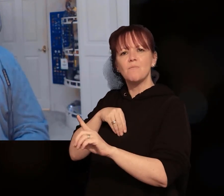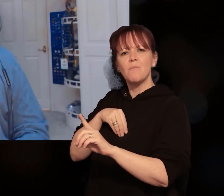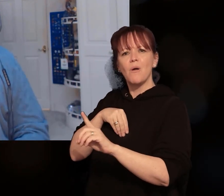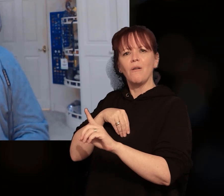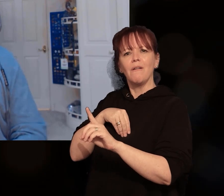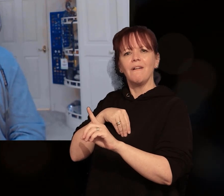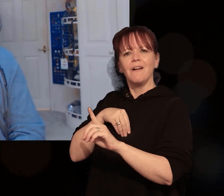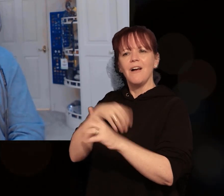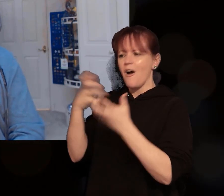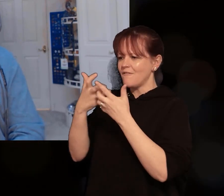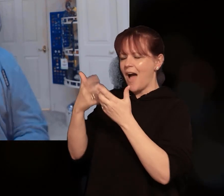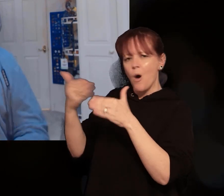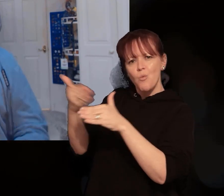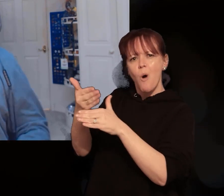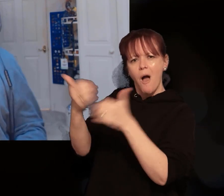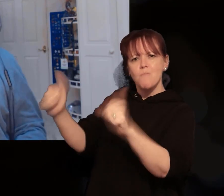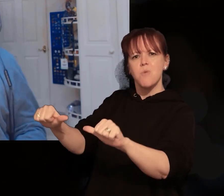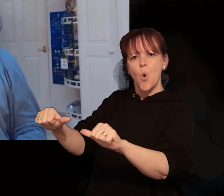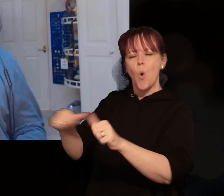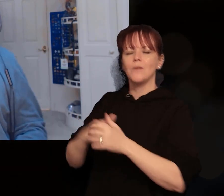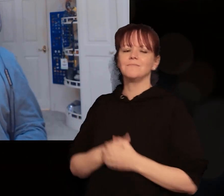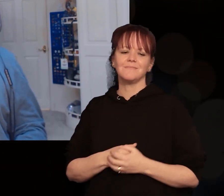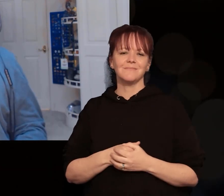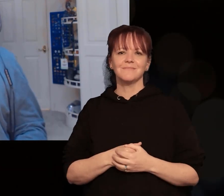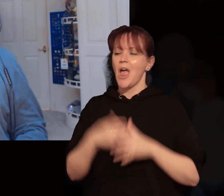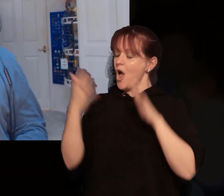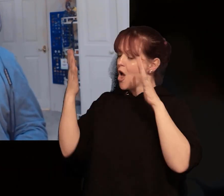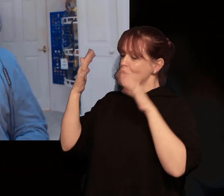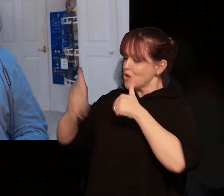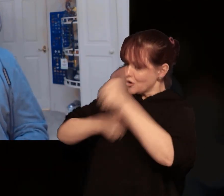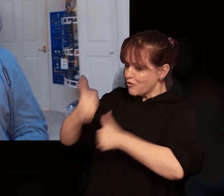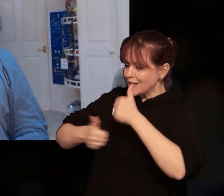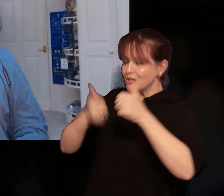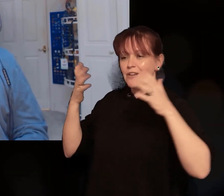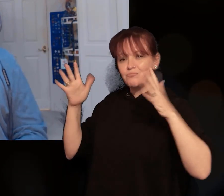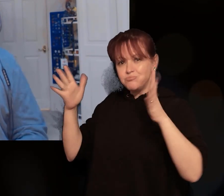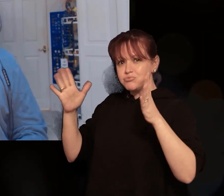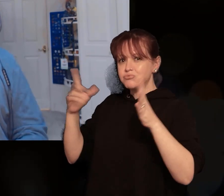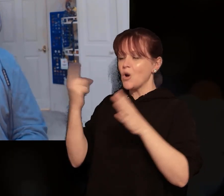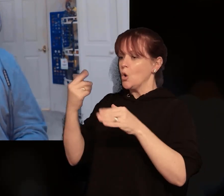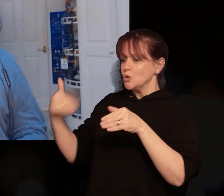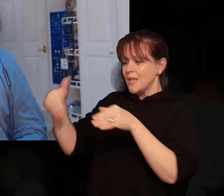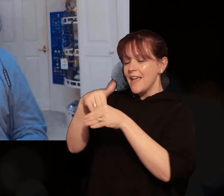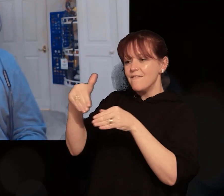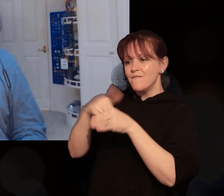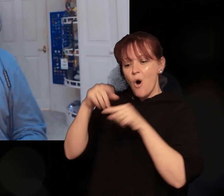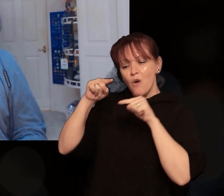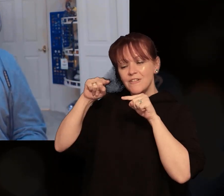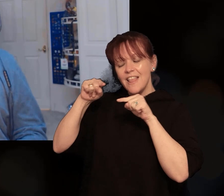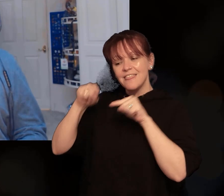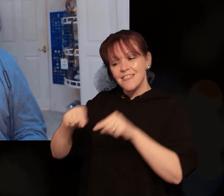Many congratulations to everyone at Kyiv who is a part of these ongoing efforts and making all of this happen.